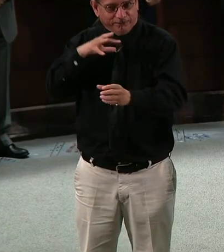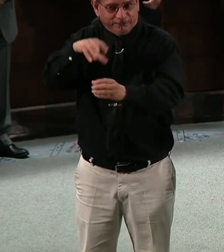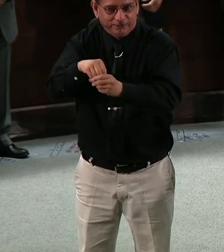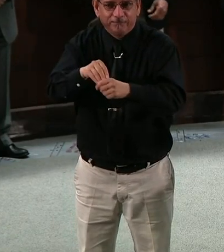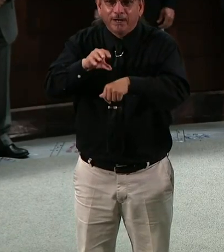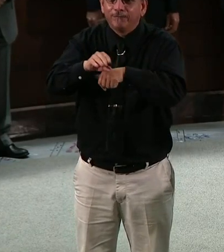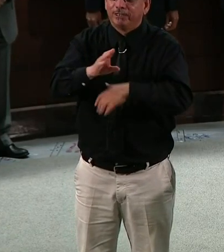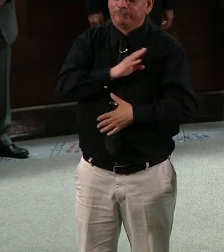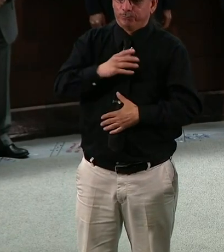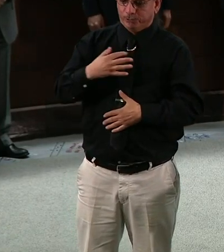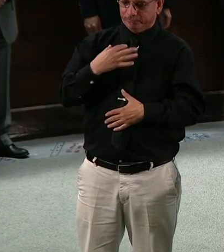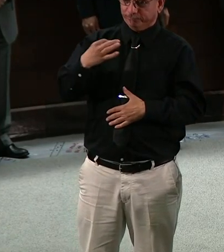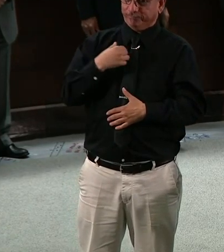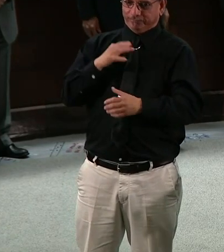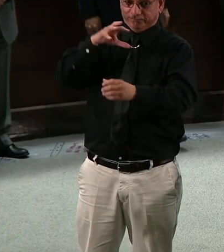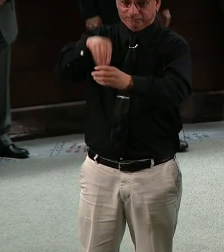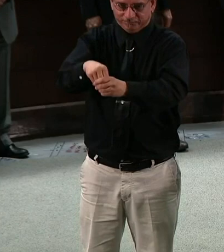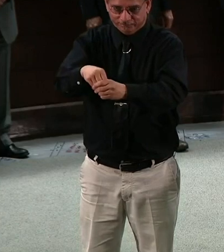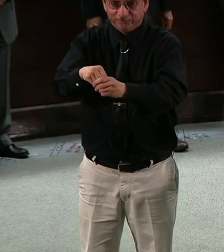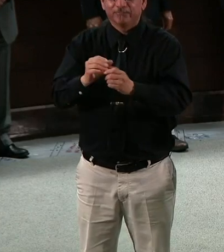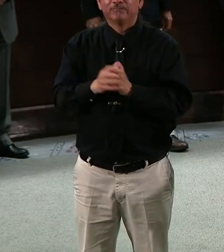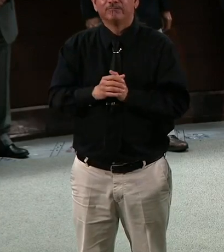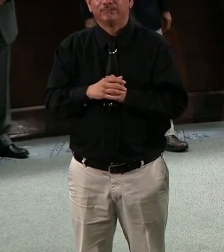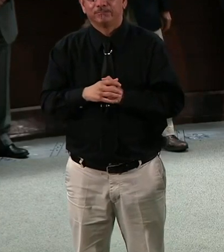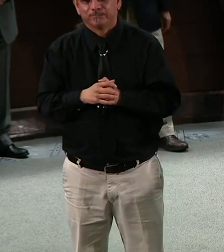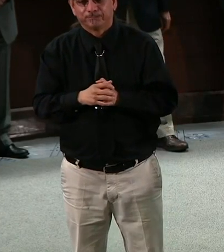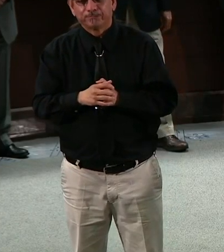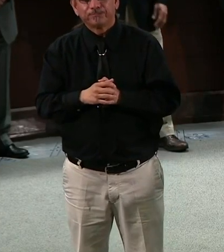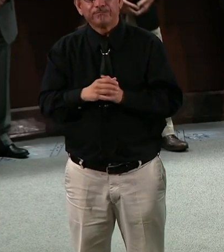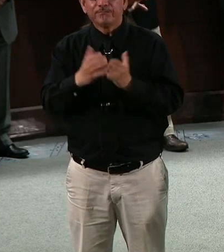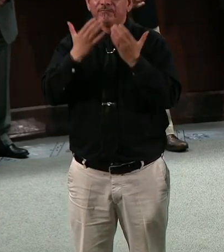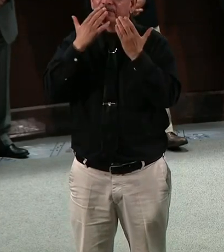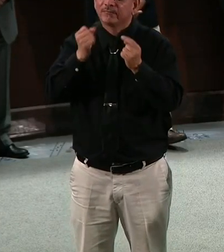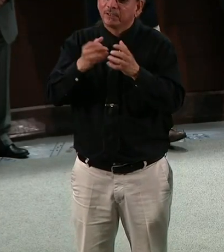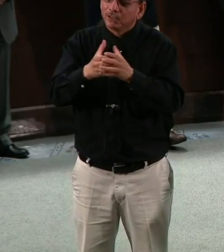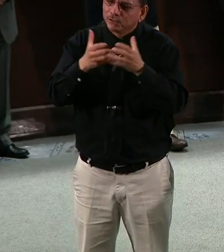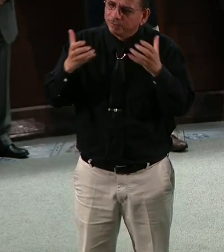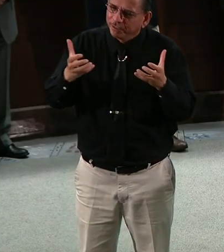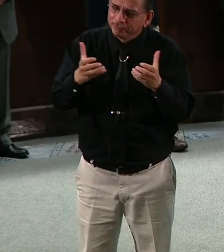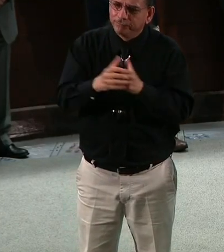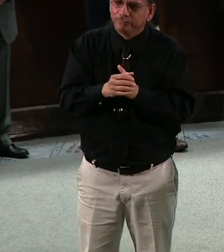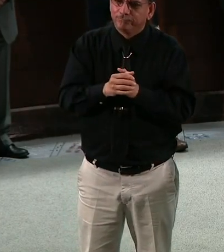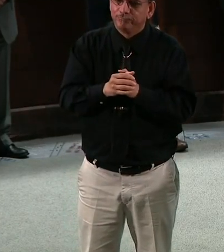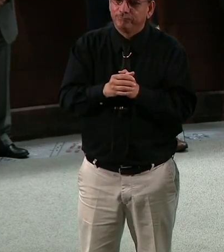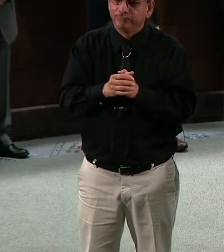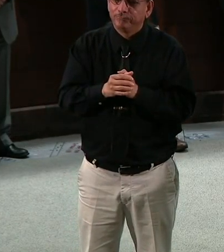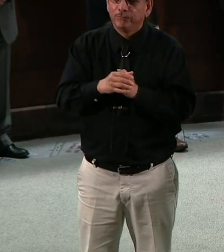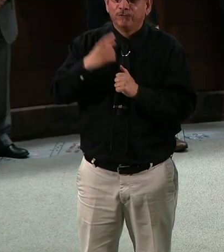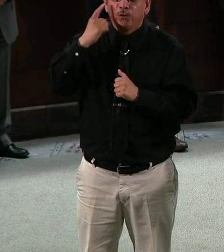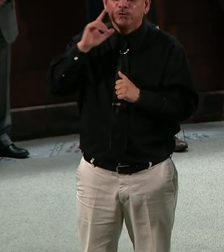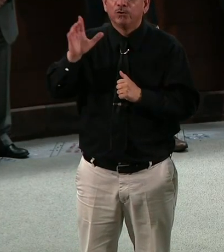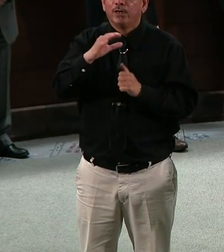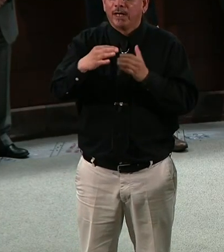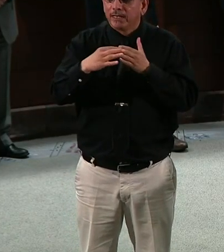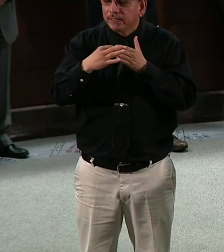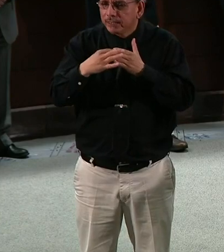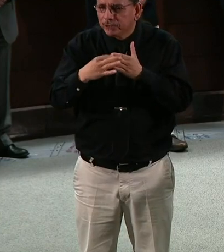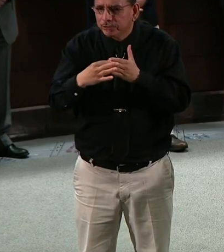THE OPPORTUNITY THE EIGHTH AND CARE TO SAY DOING MINISTER HAD